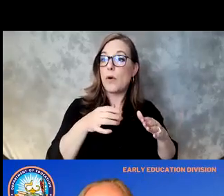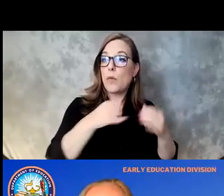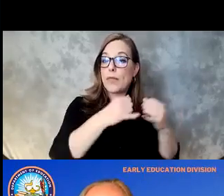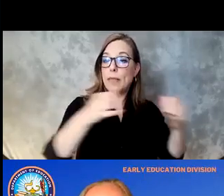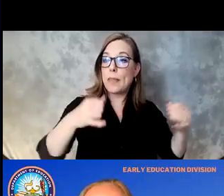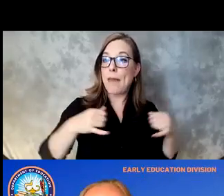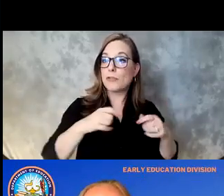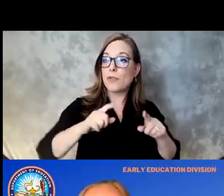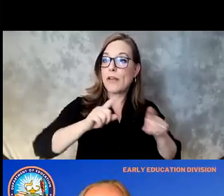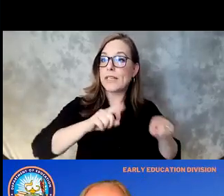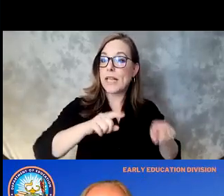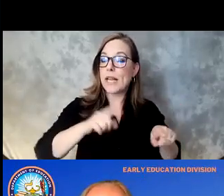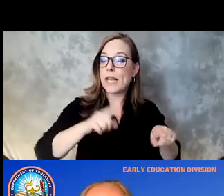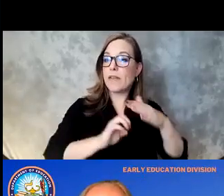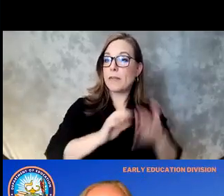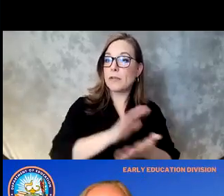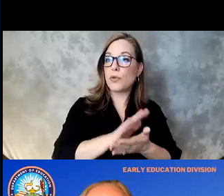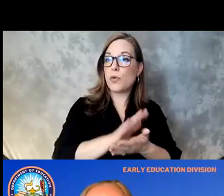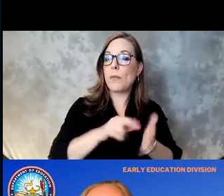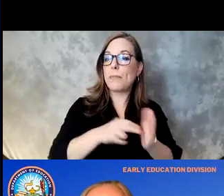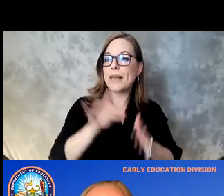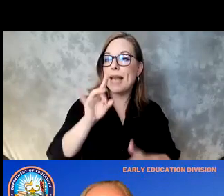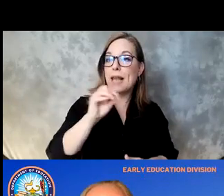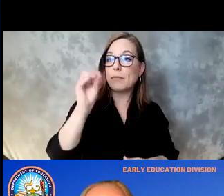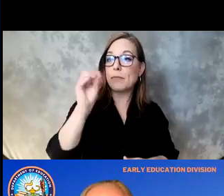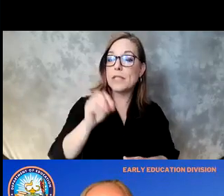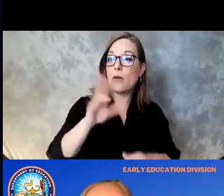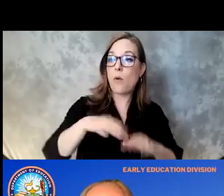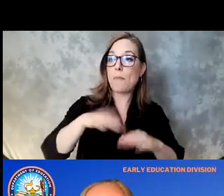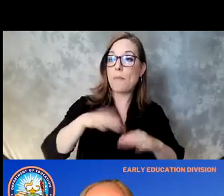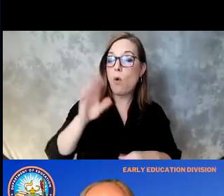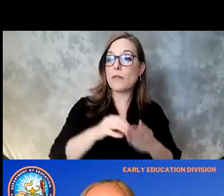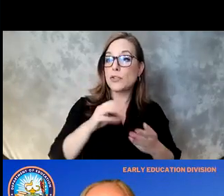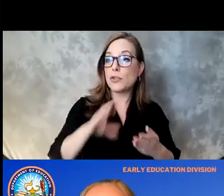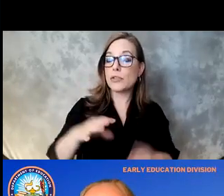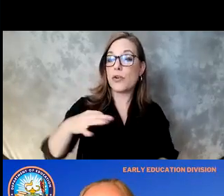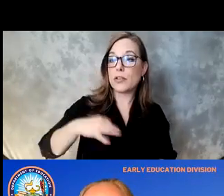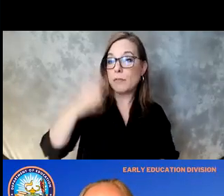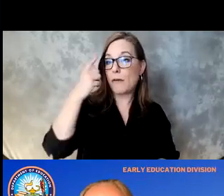school where 80 percent or more of students are eligible for free- or reduced-price meals.